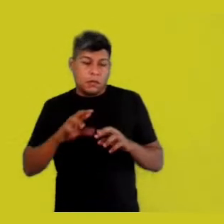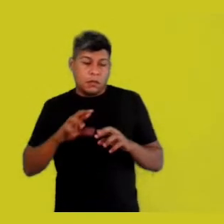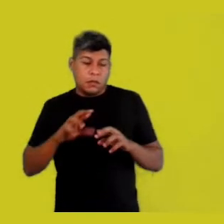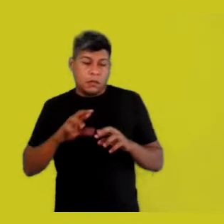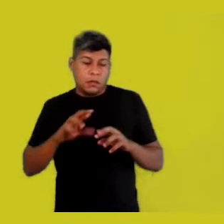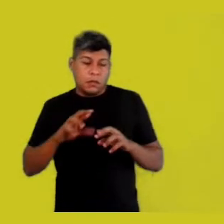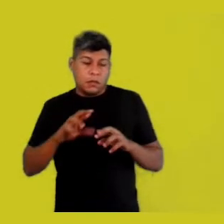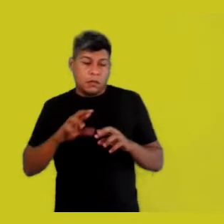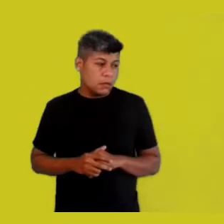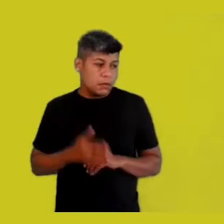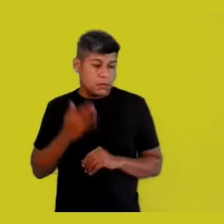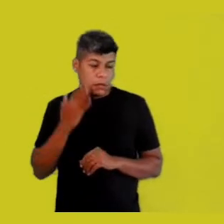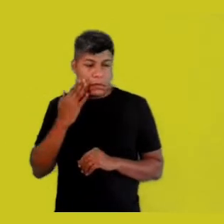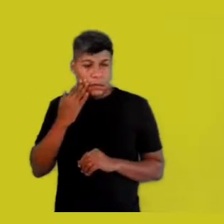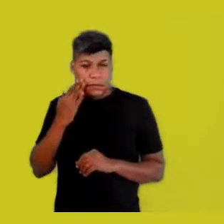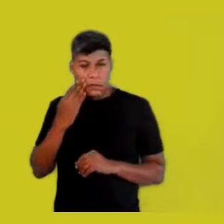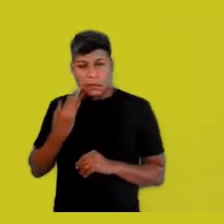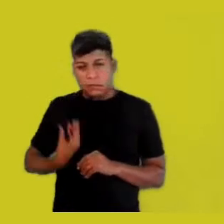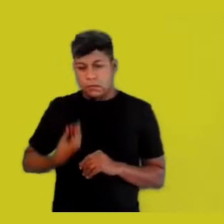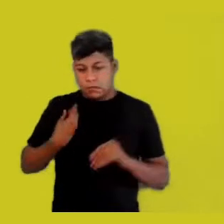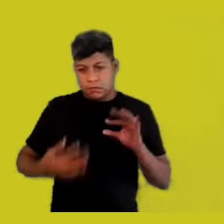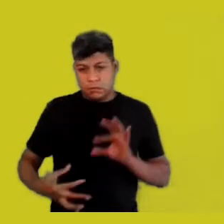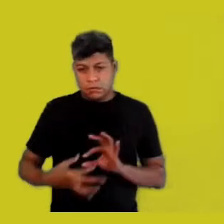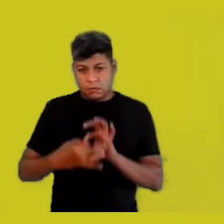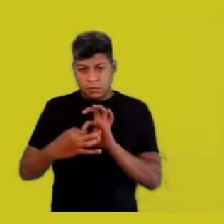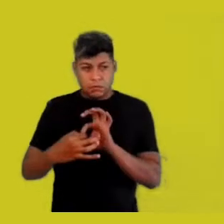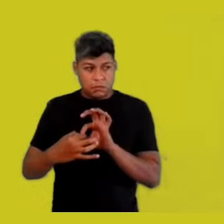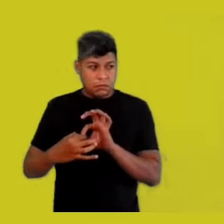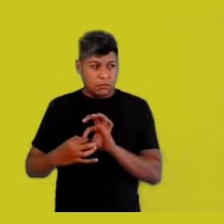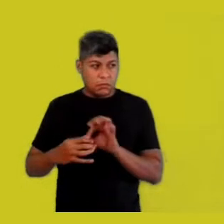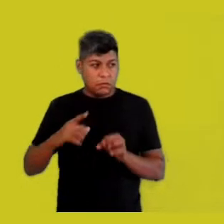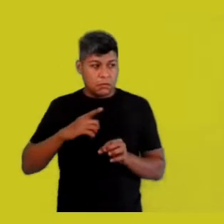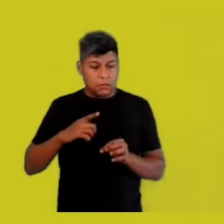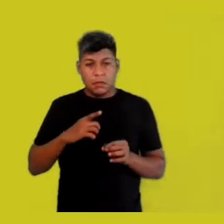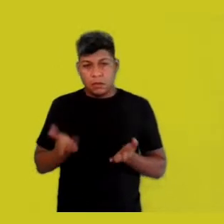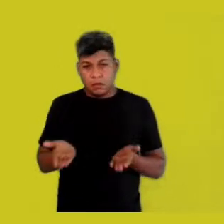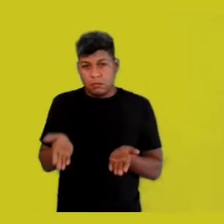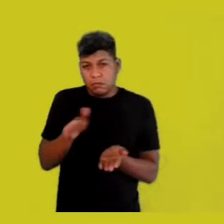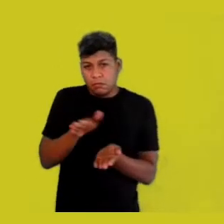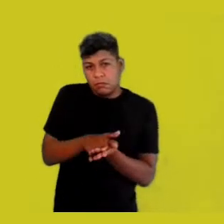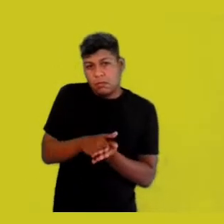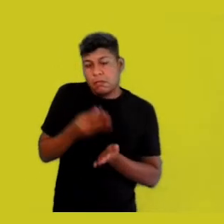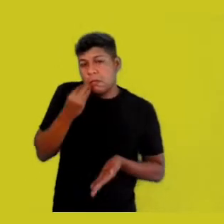that neurotizes bonds, closing those bonds in a Narcissistic perspective